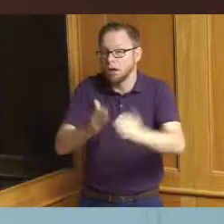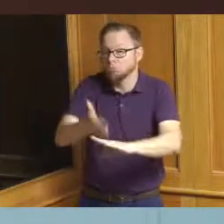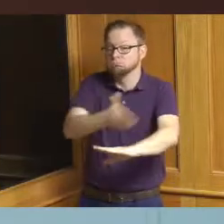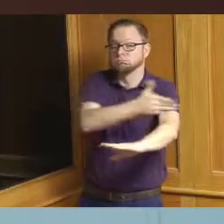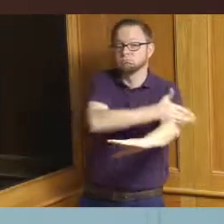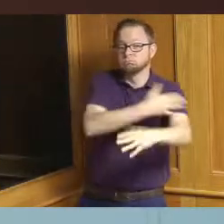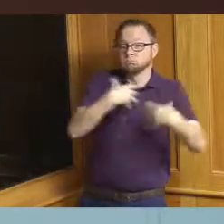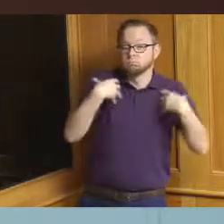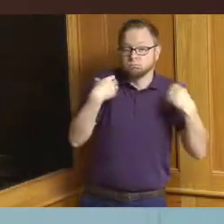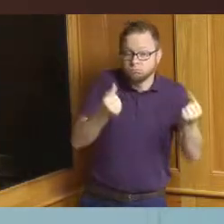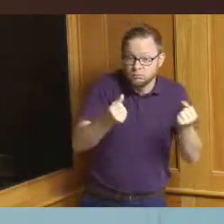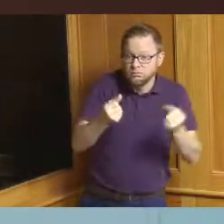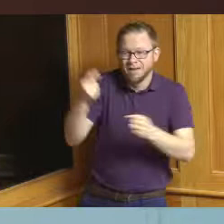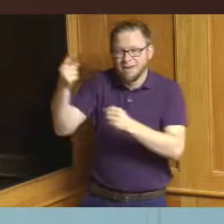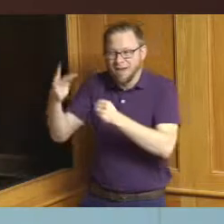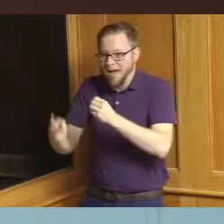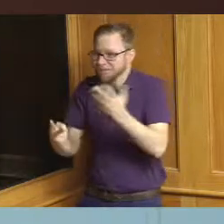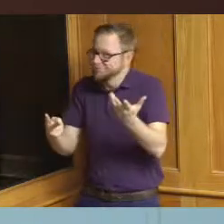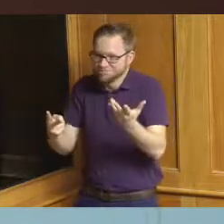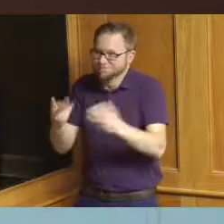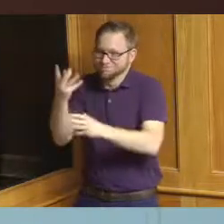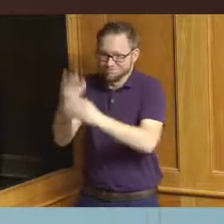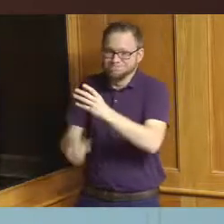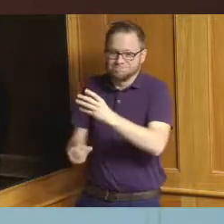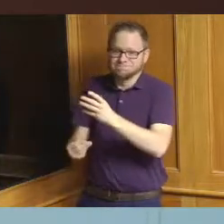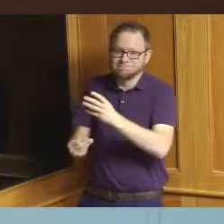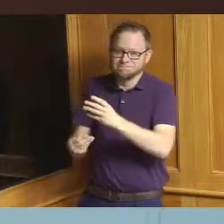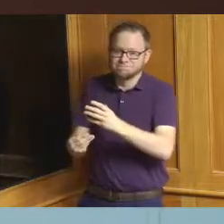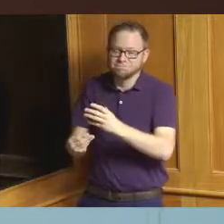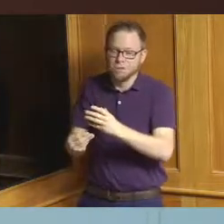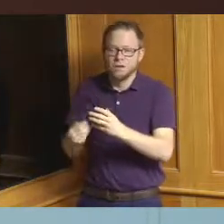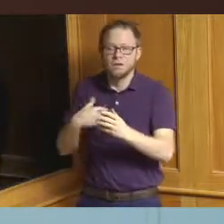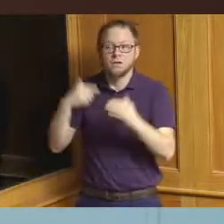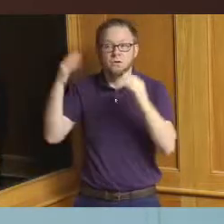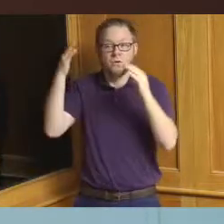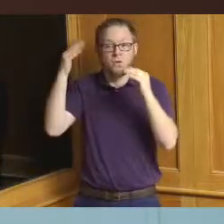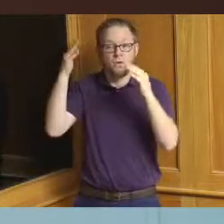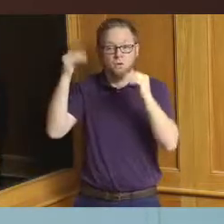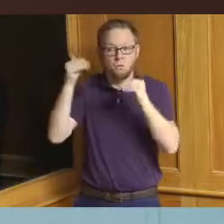half will not make it out of the ICU so we would anticipate to see some increases in the coming